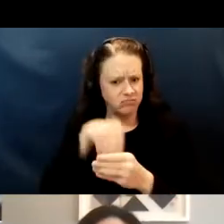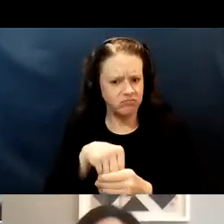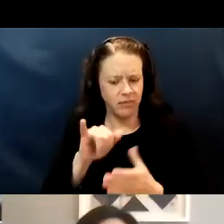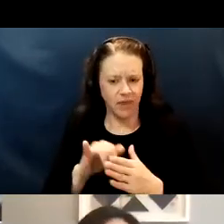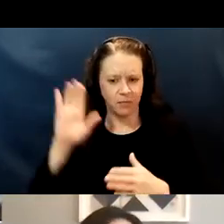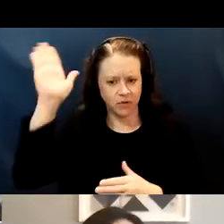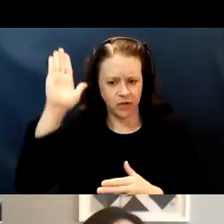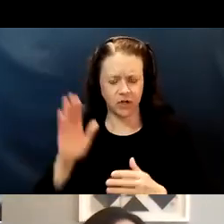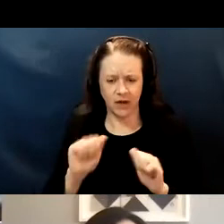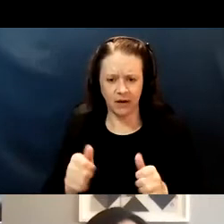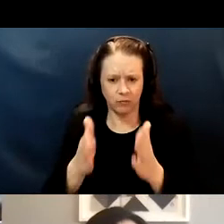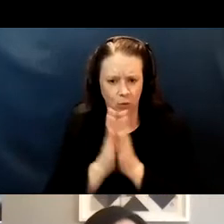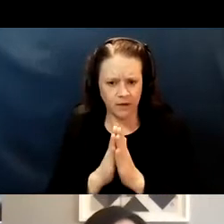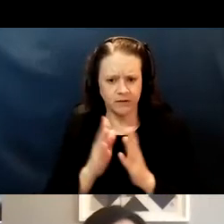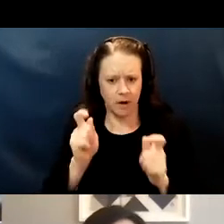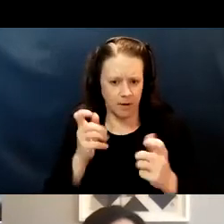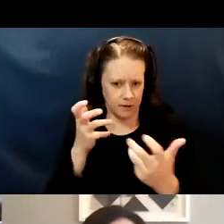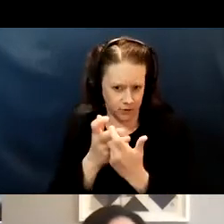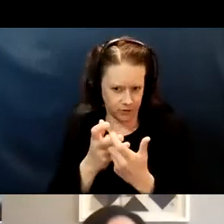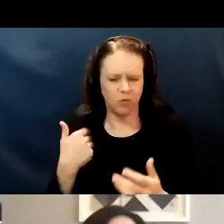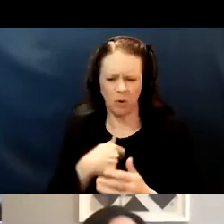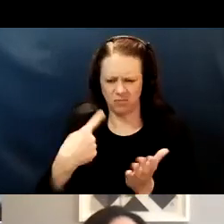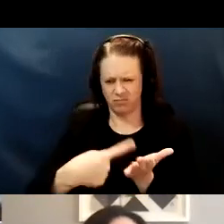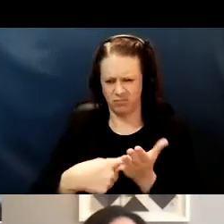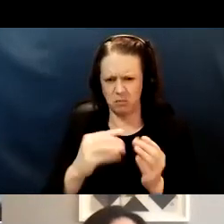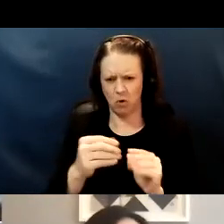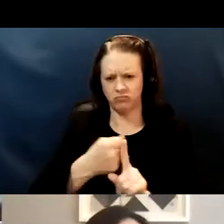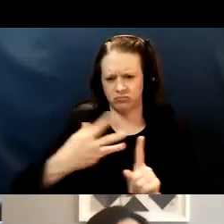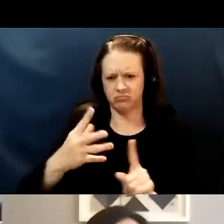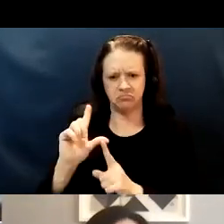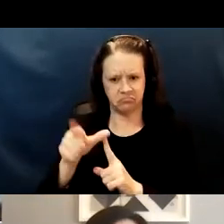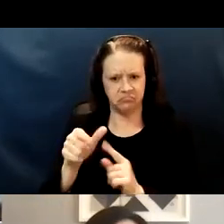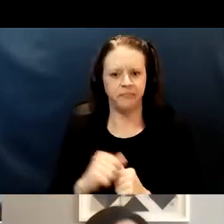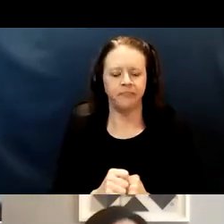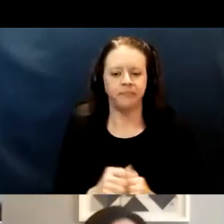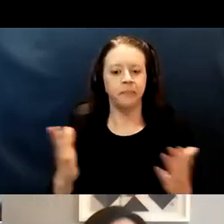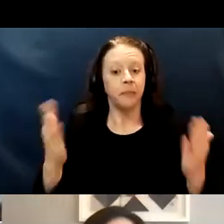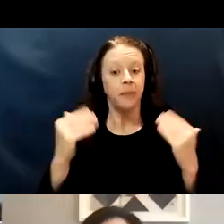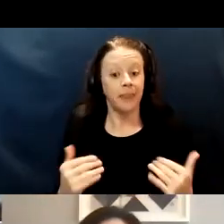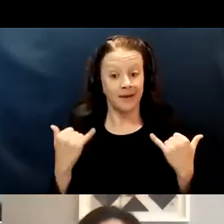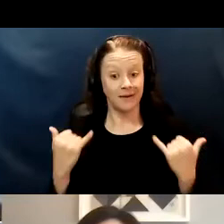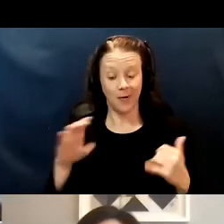more about that in a minute. Now I have another example of audio description